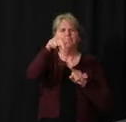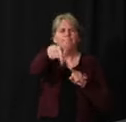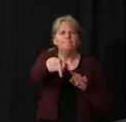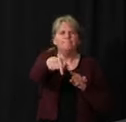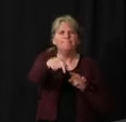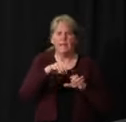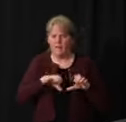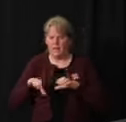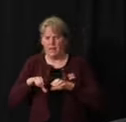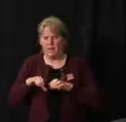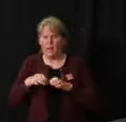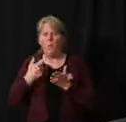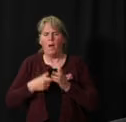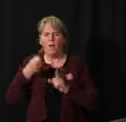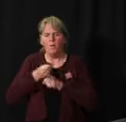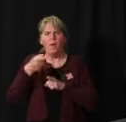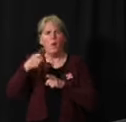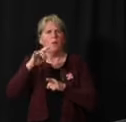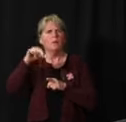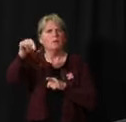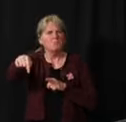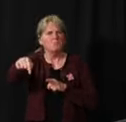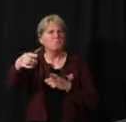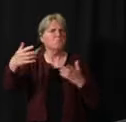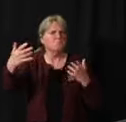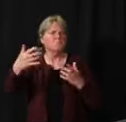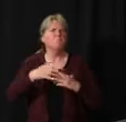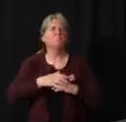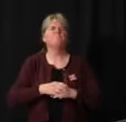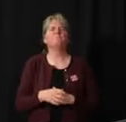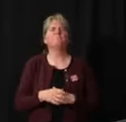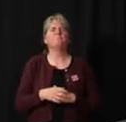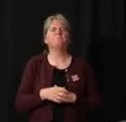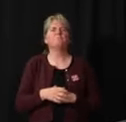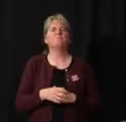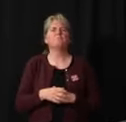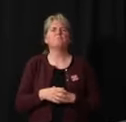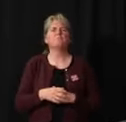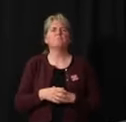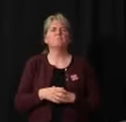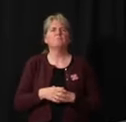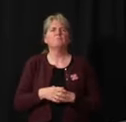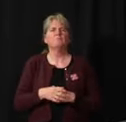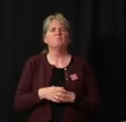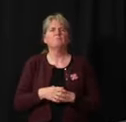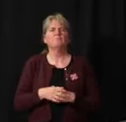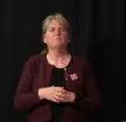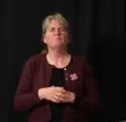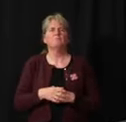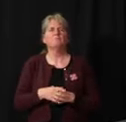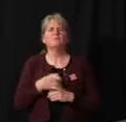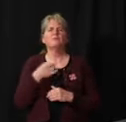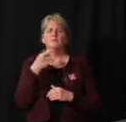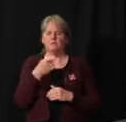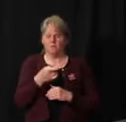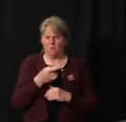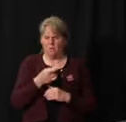this might happen. In terms of the building